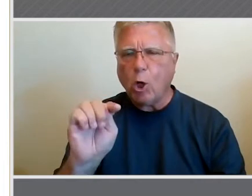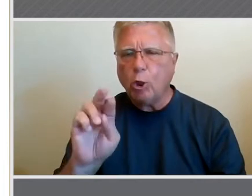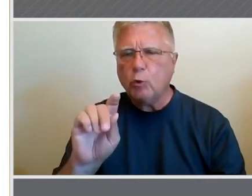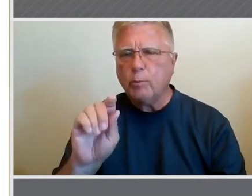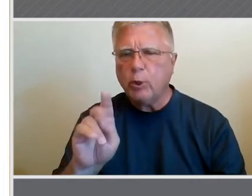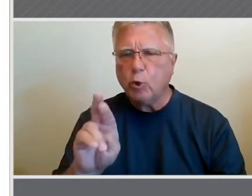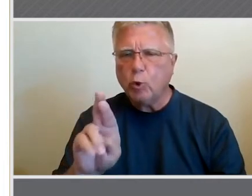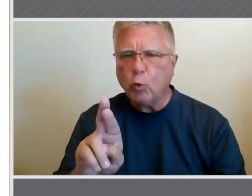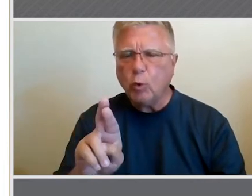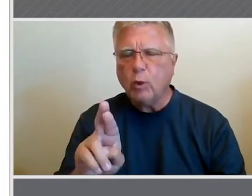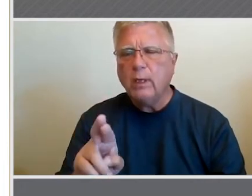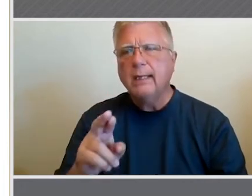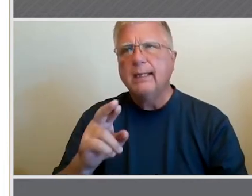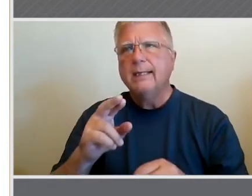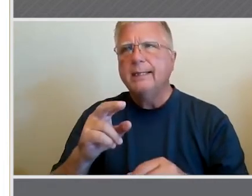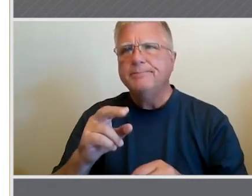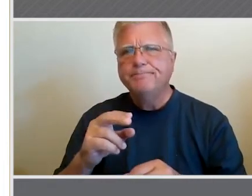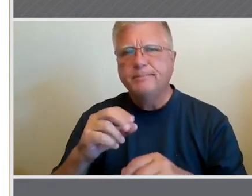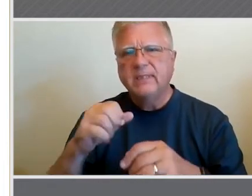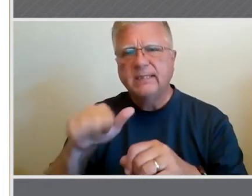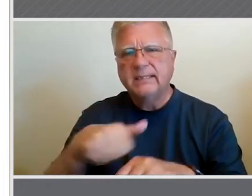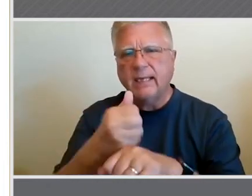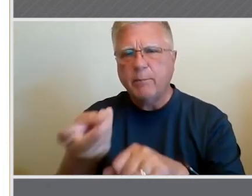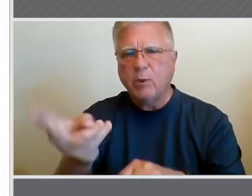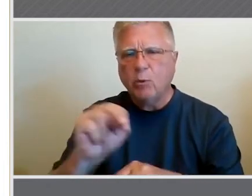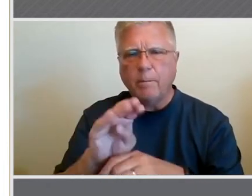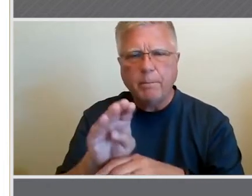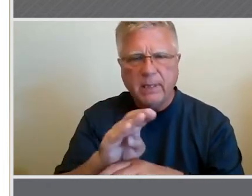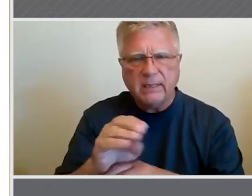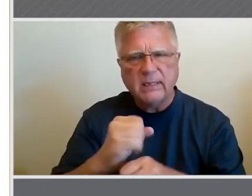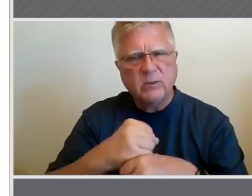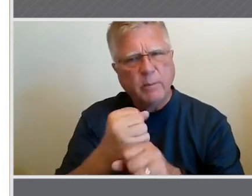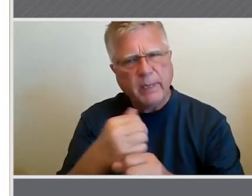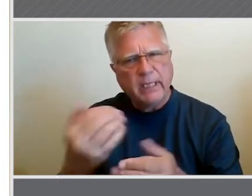a new generation so to speak of, of entrepreneurs here, you're in Pittsburgh.